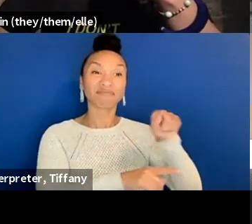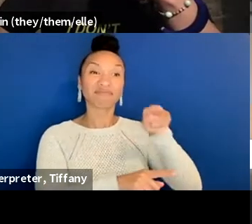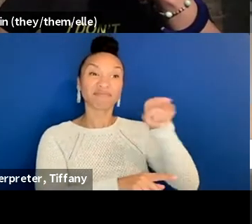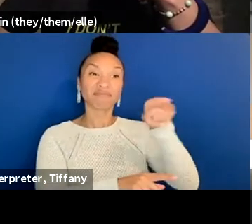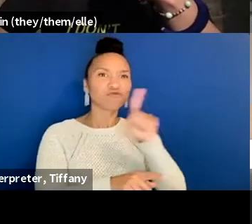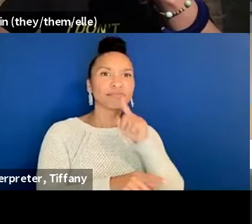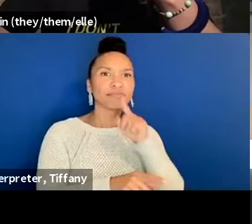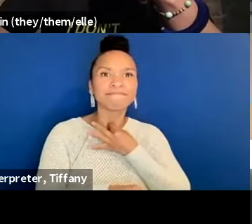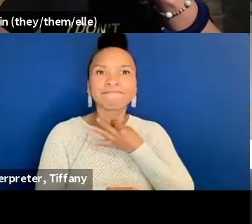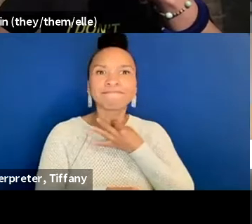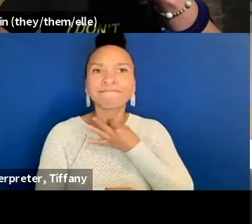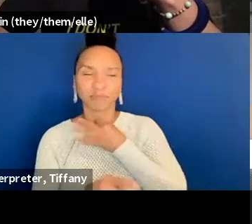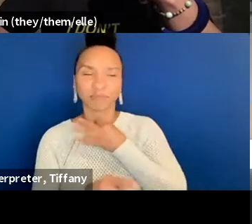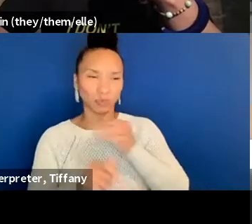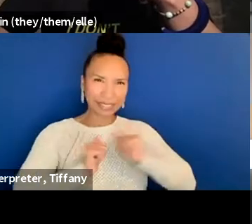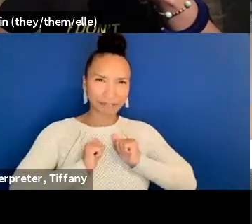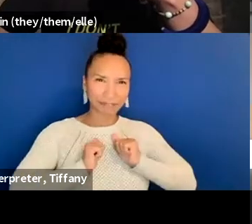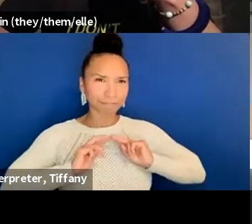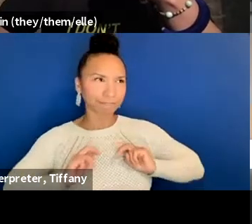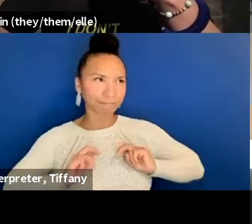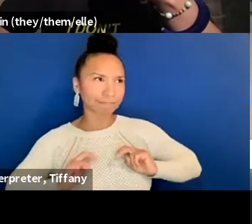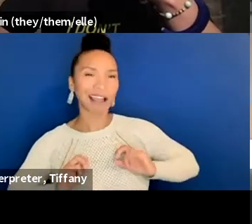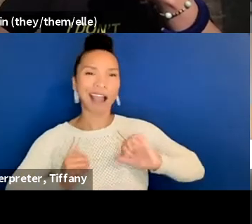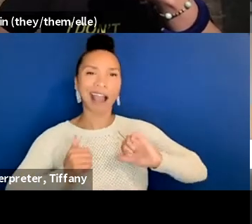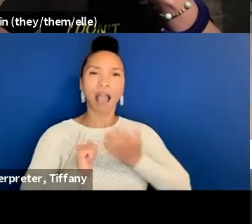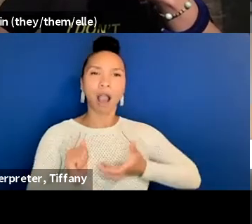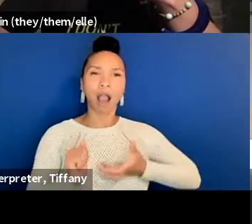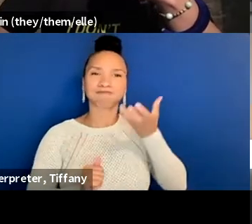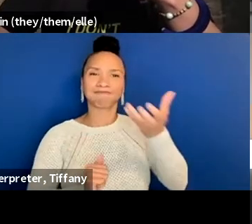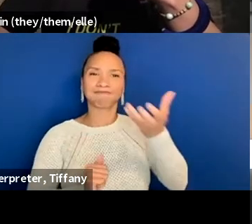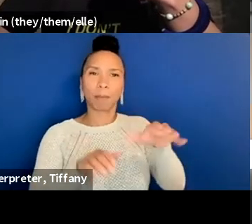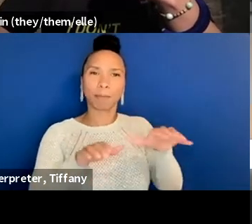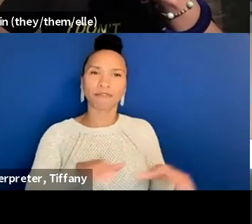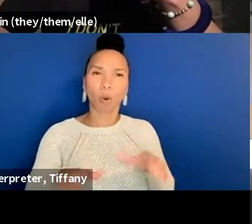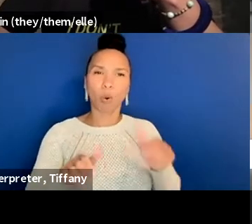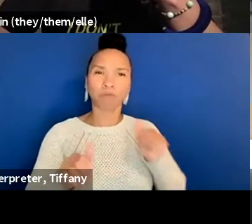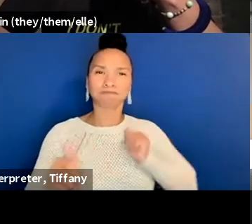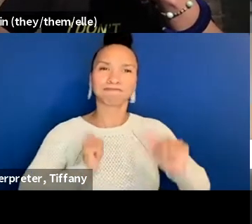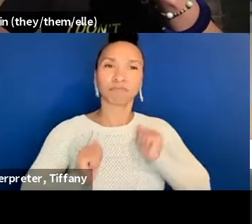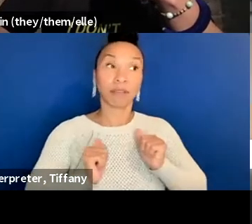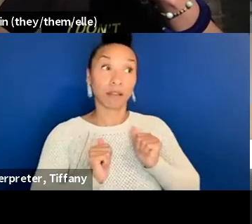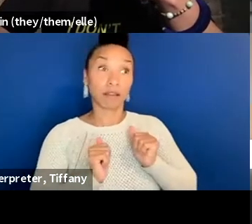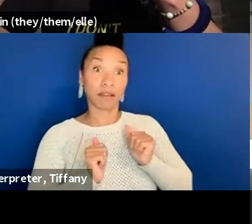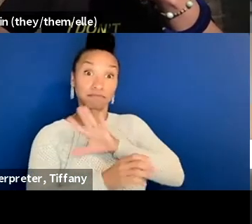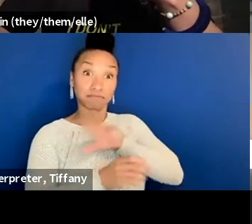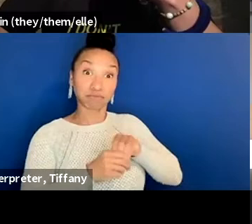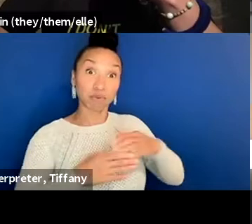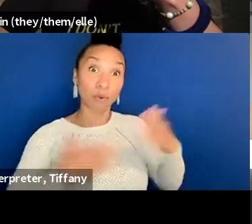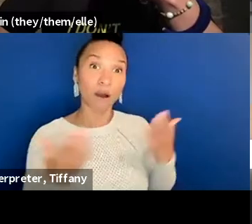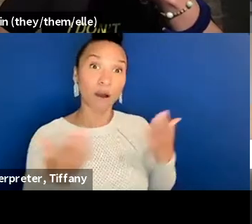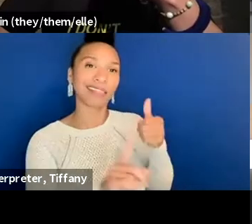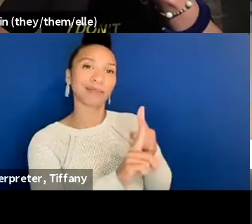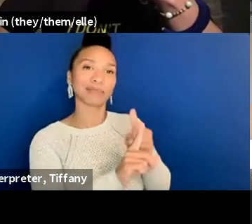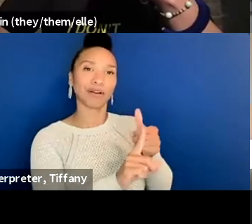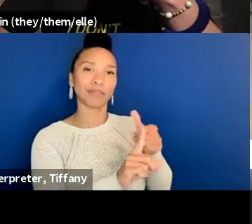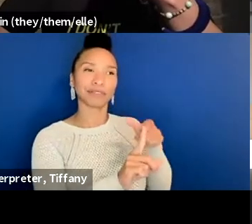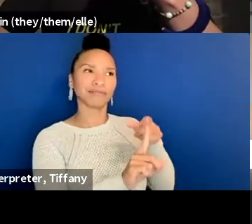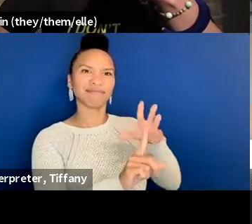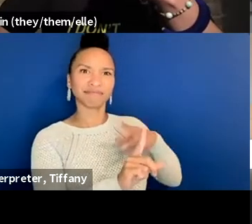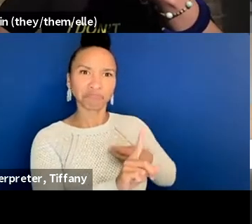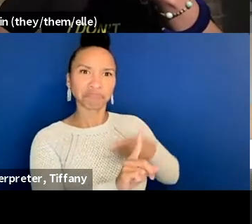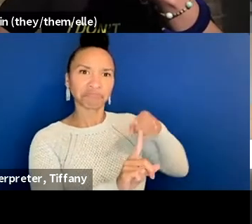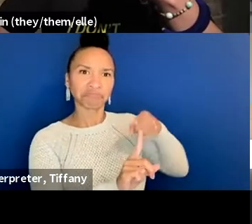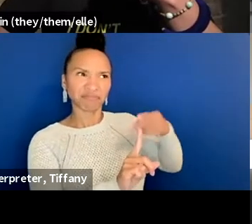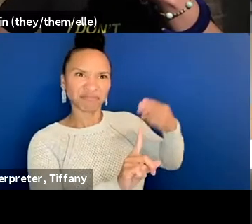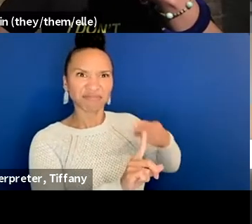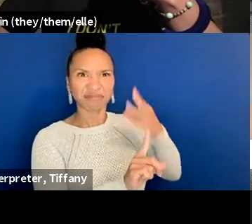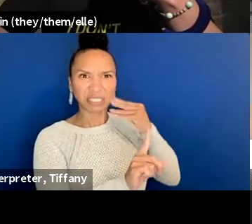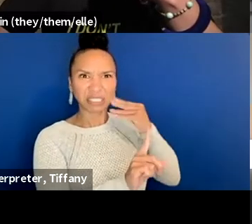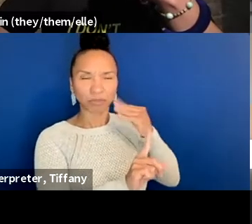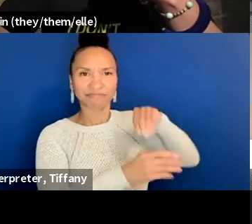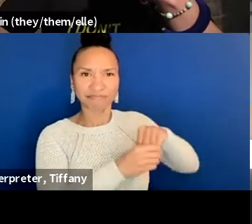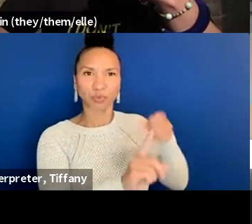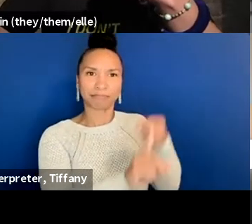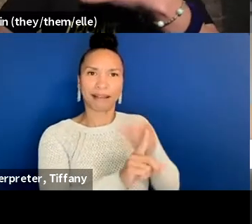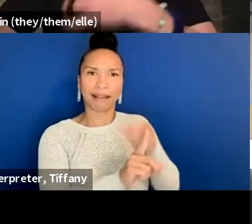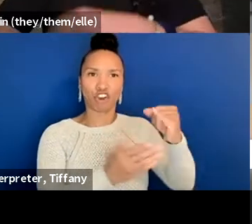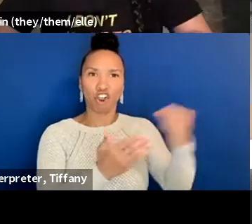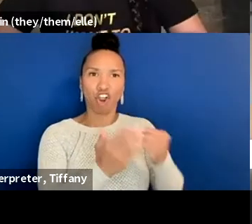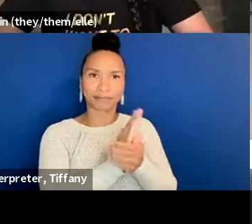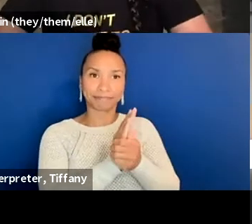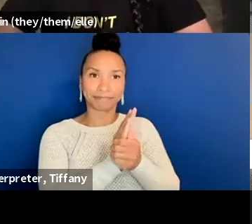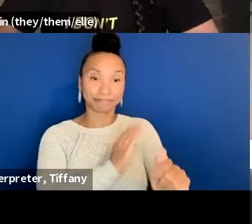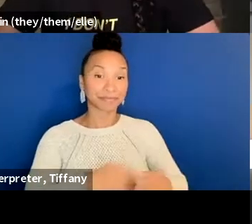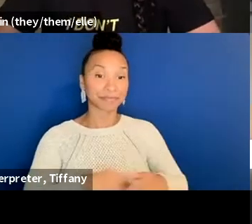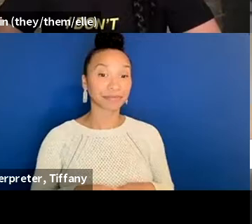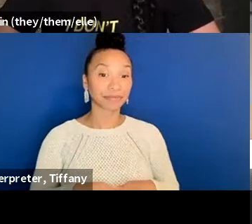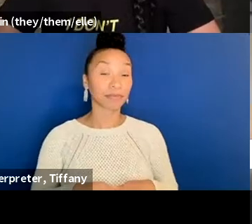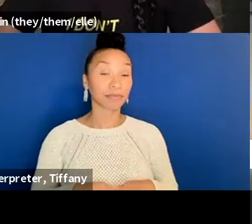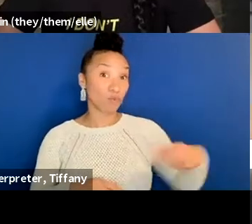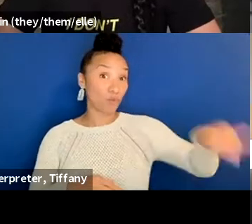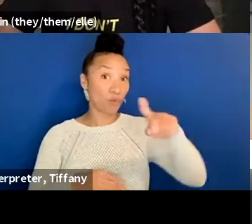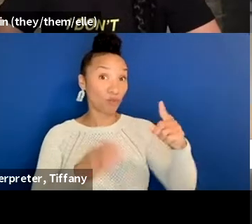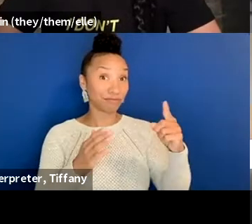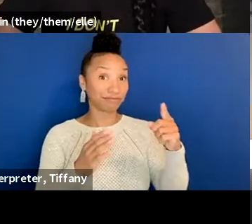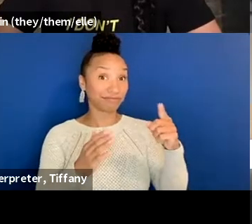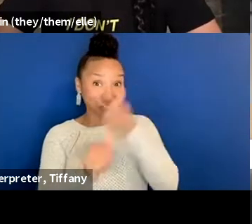Kirya Traber (she/her): Three incredible artists who are linked through this scene, I want to invite you to introduce yourselves in a moment, with an opening question and so anyone can start maybe maybe benches start as the skylab artists who brought this collective together tonight.